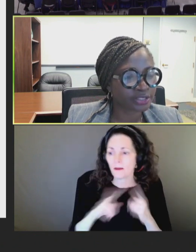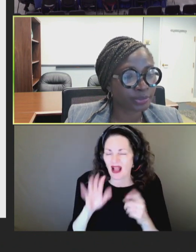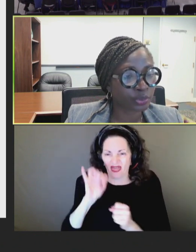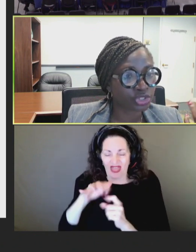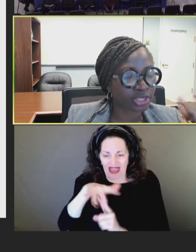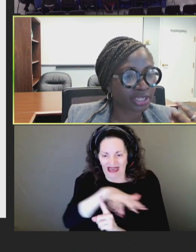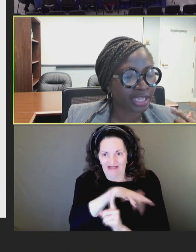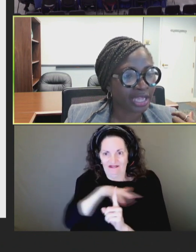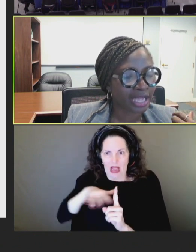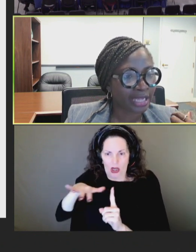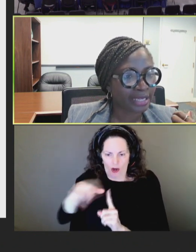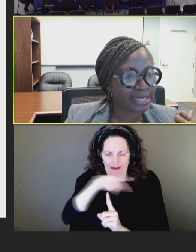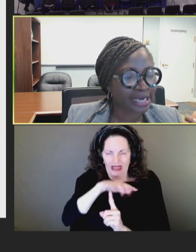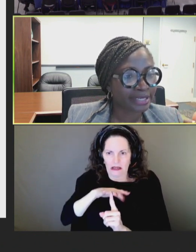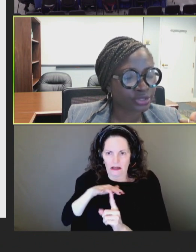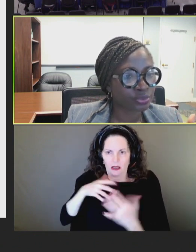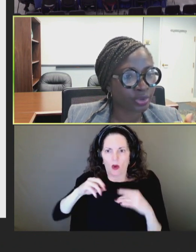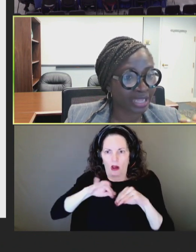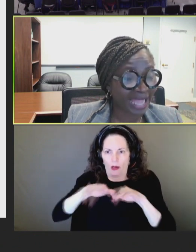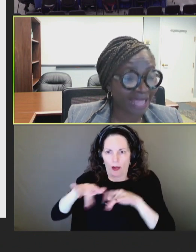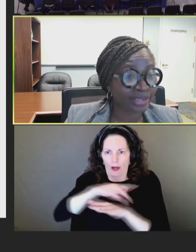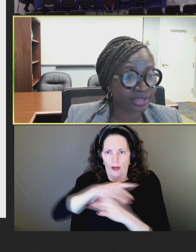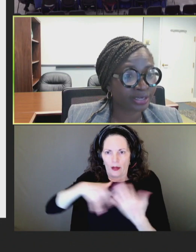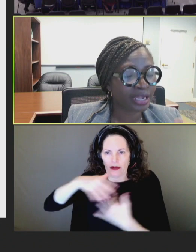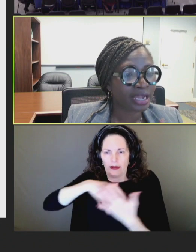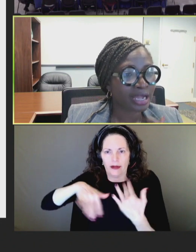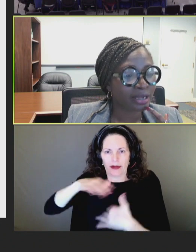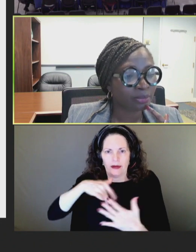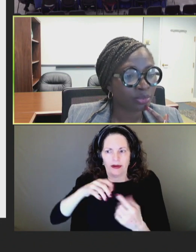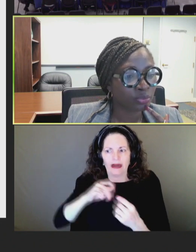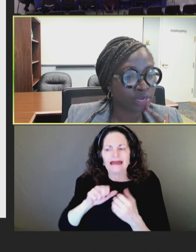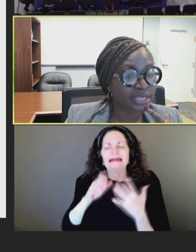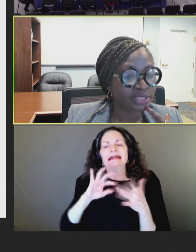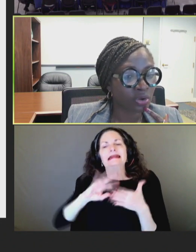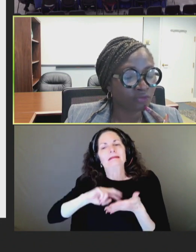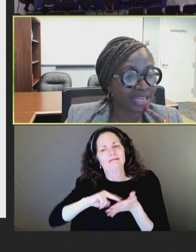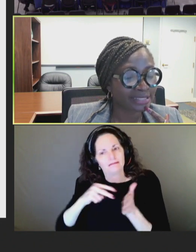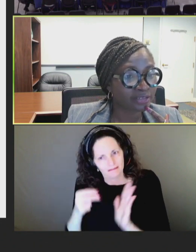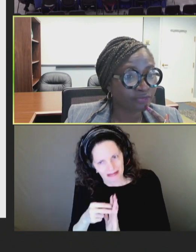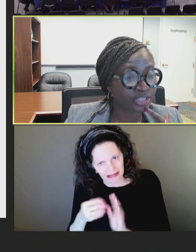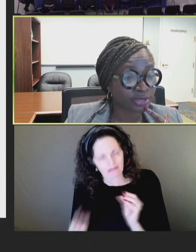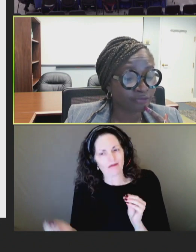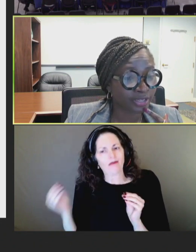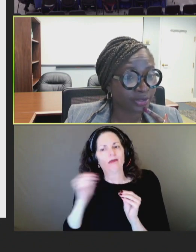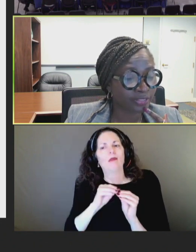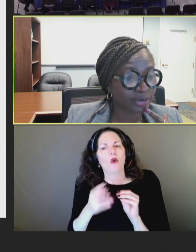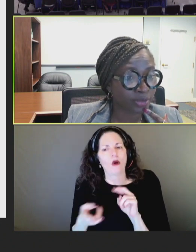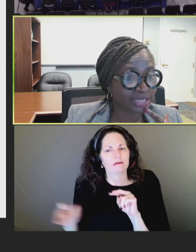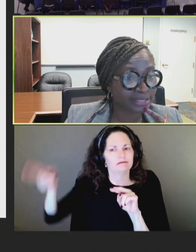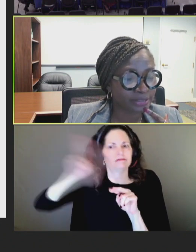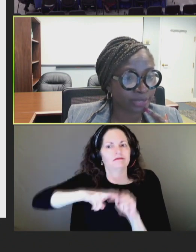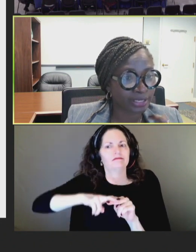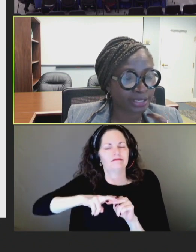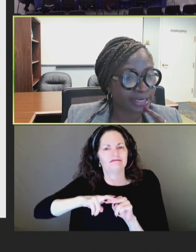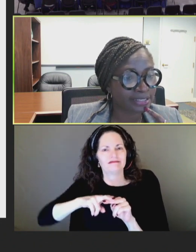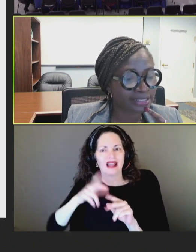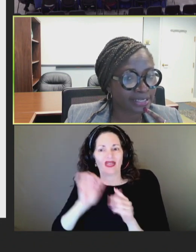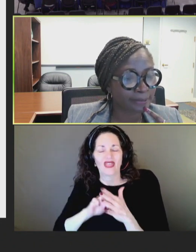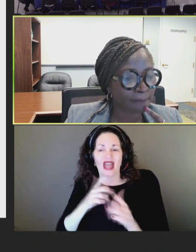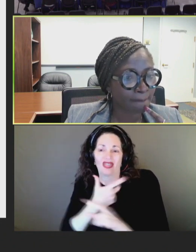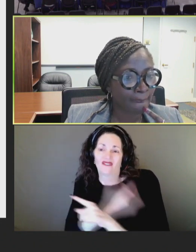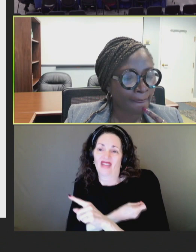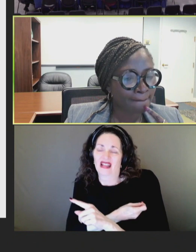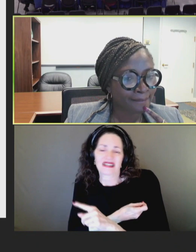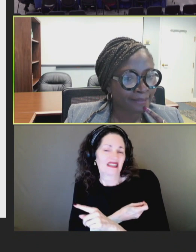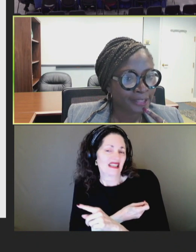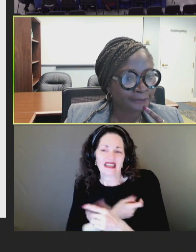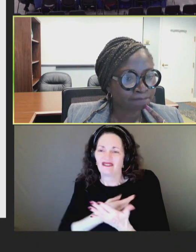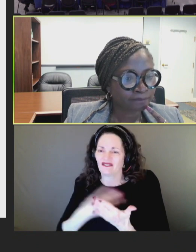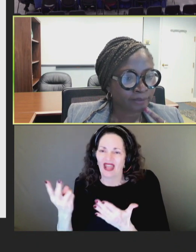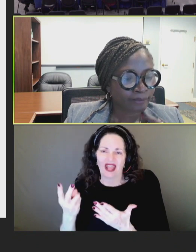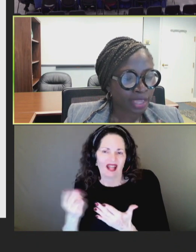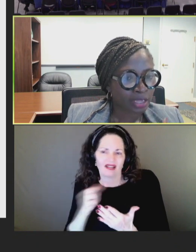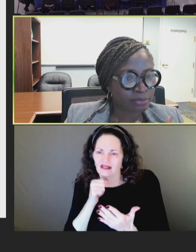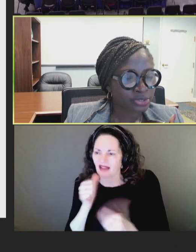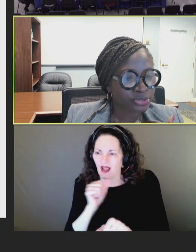exposure led to a higher rate of vaccine failure than we anticipated. Next slide.